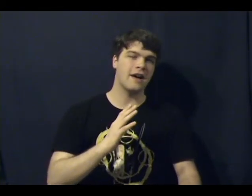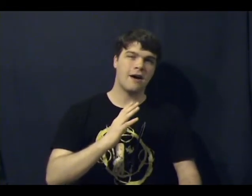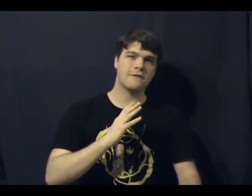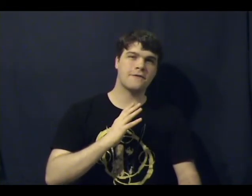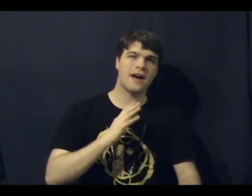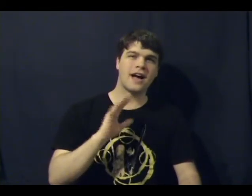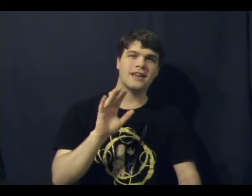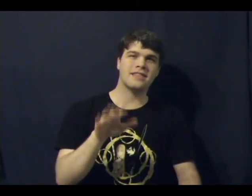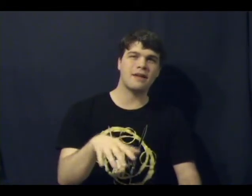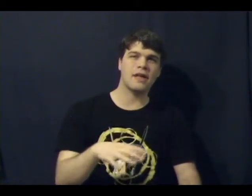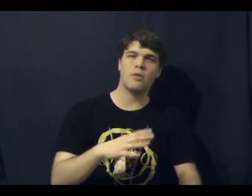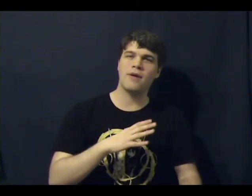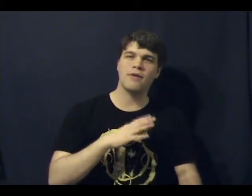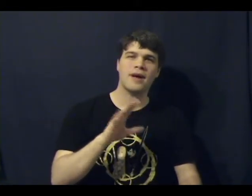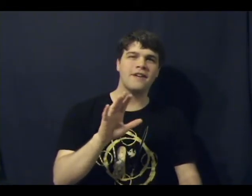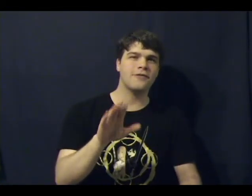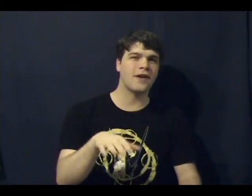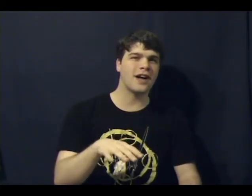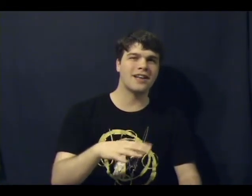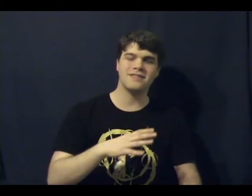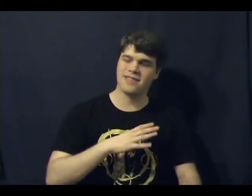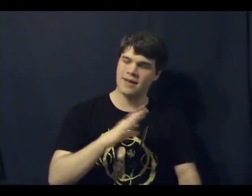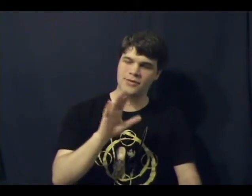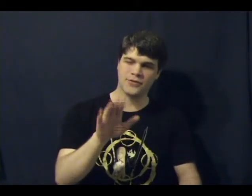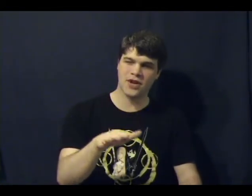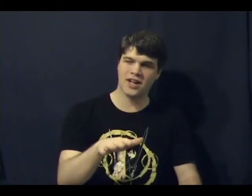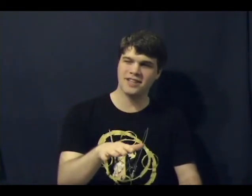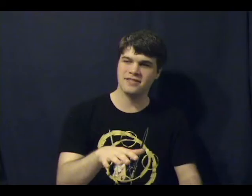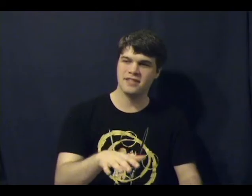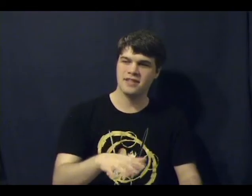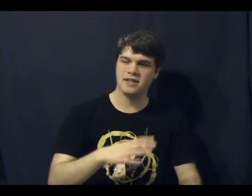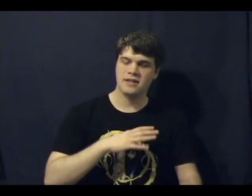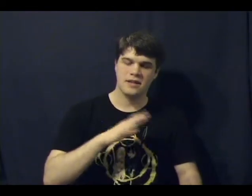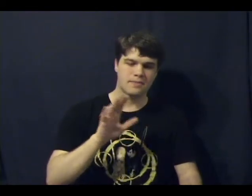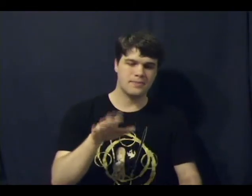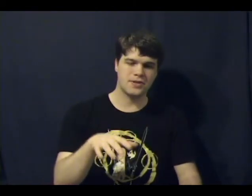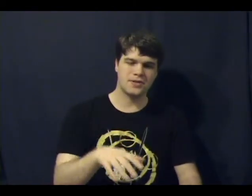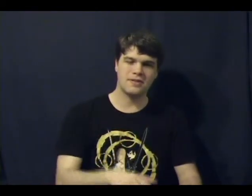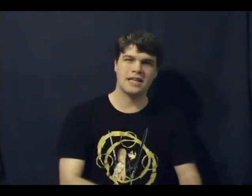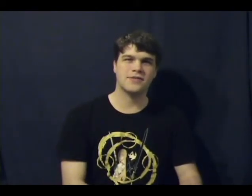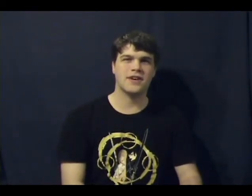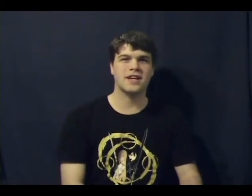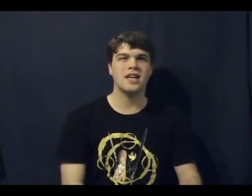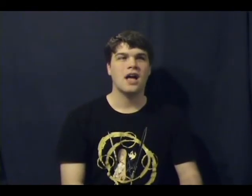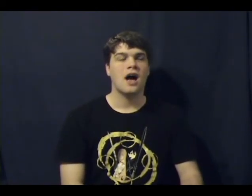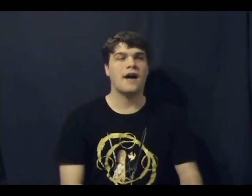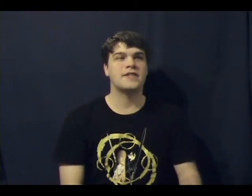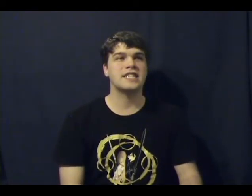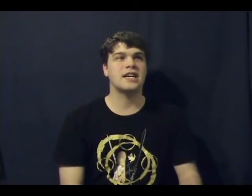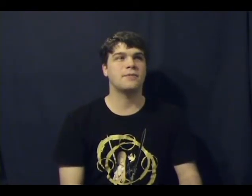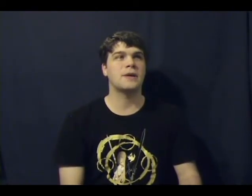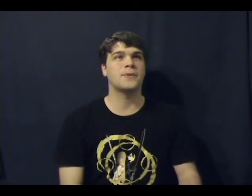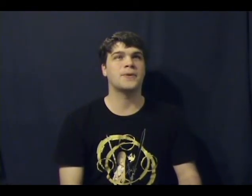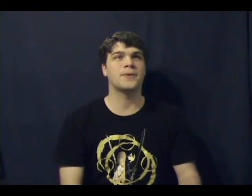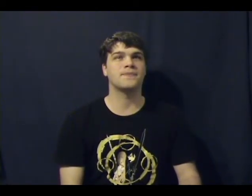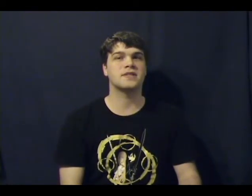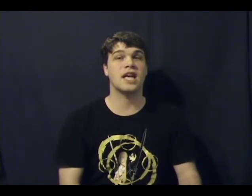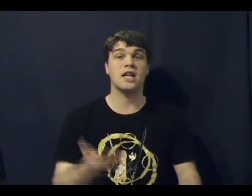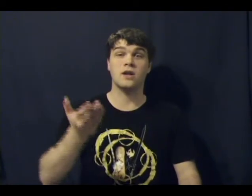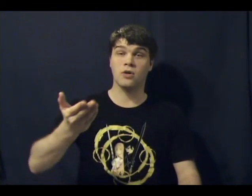fine and they like wave it away. Fine. That was fine. Pssh, that's fine. I've seen people say, you're